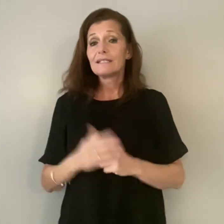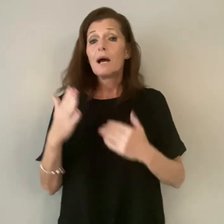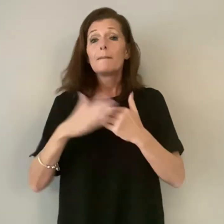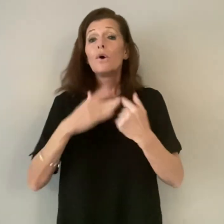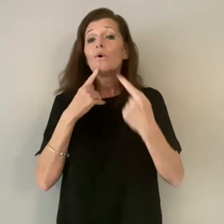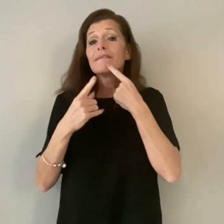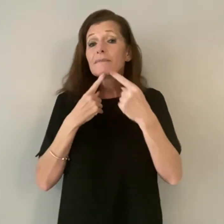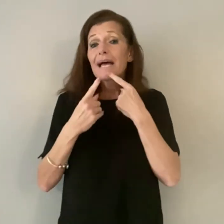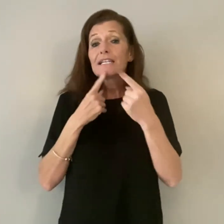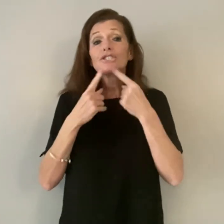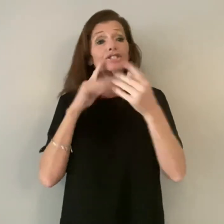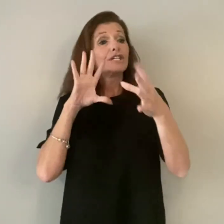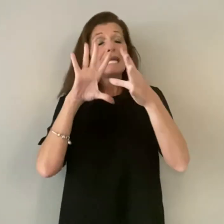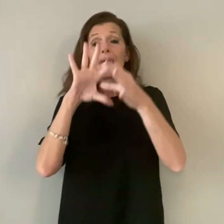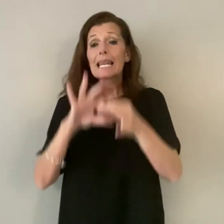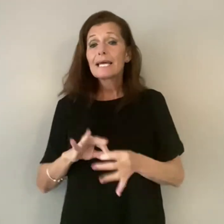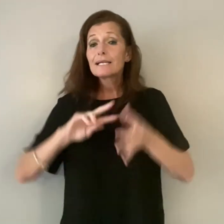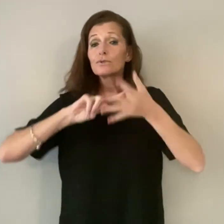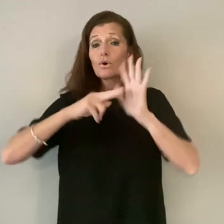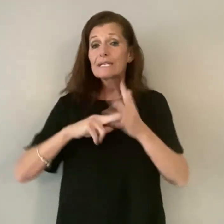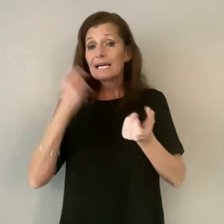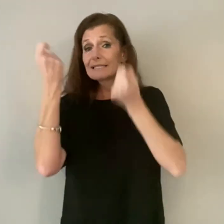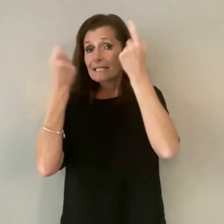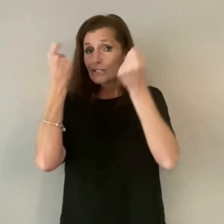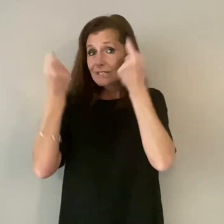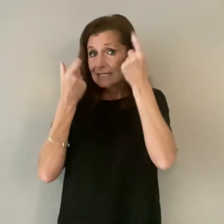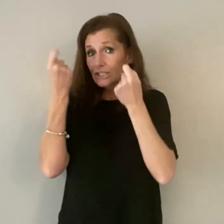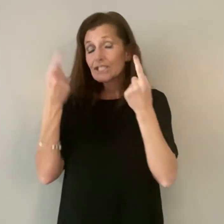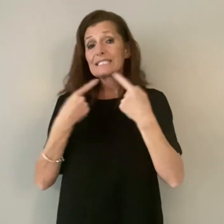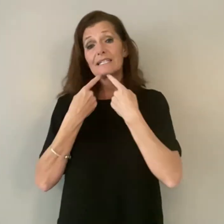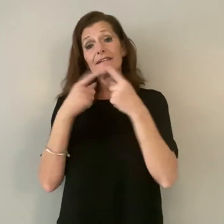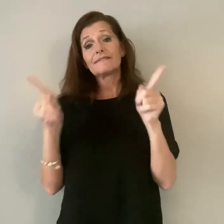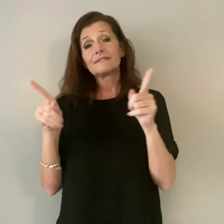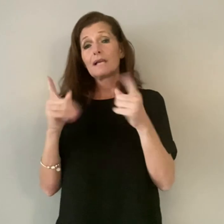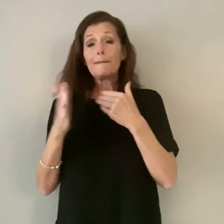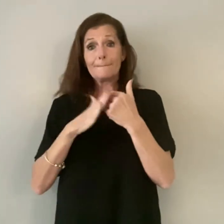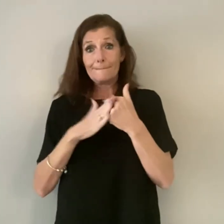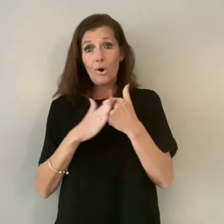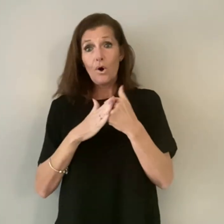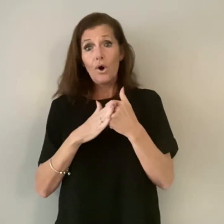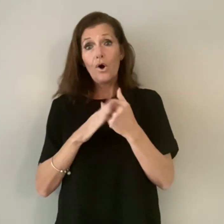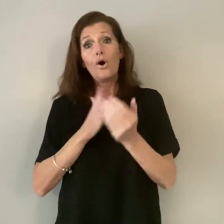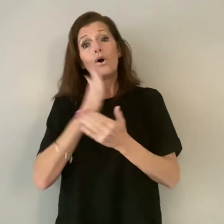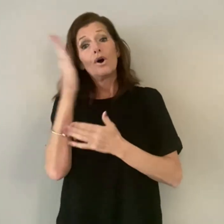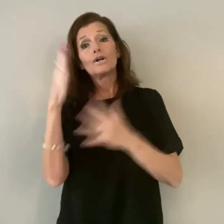The show notes links to all the organizations and initiatives mentioned in this episode and much more